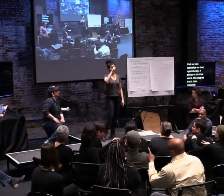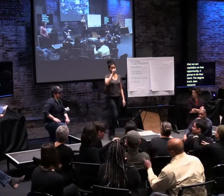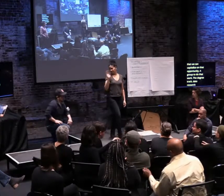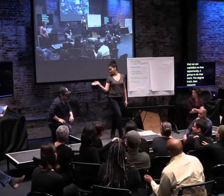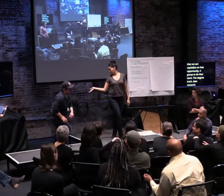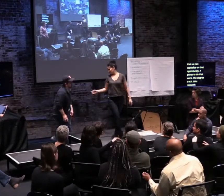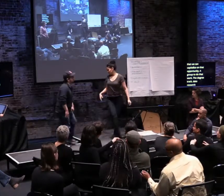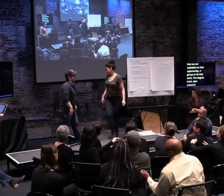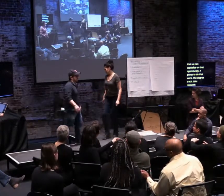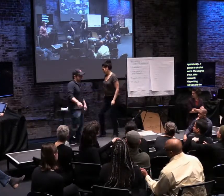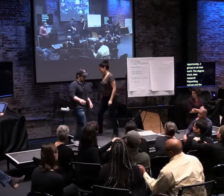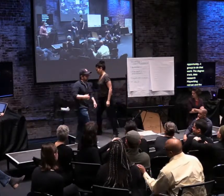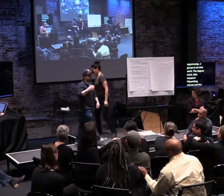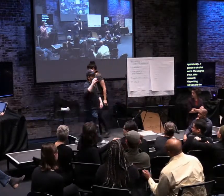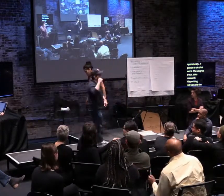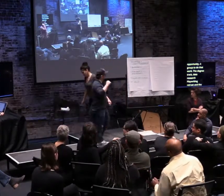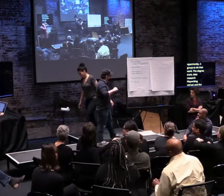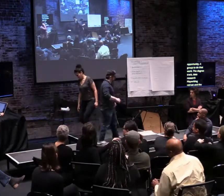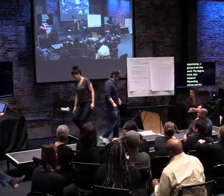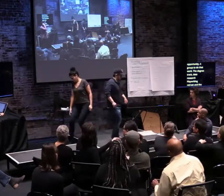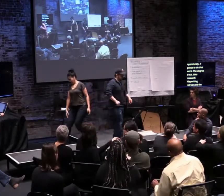Would you like to share your thoughts and observations?